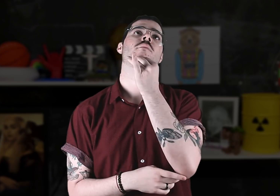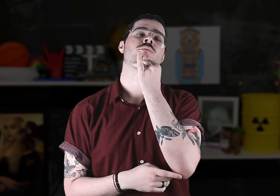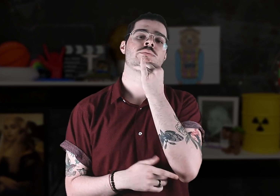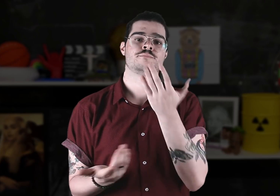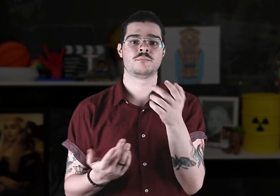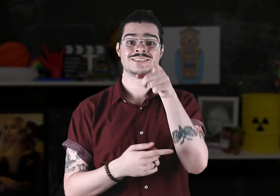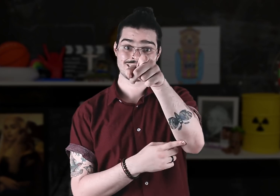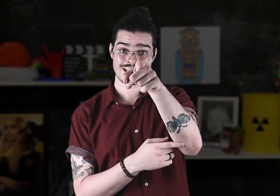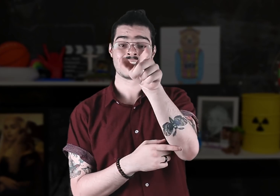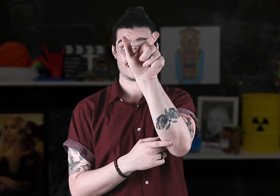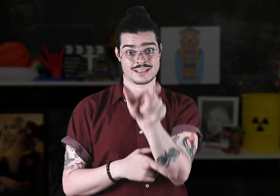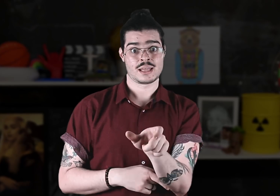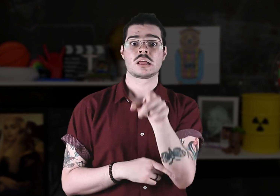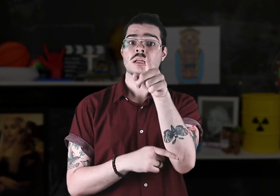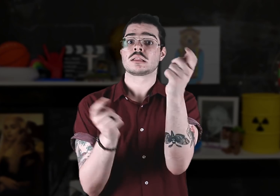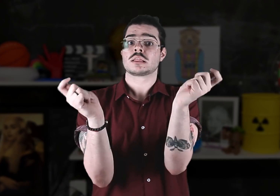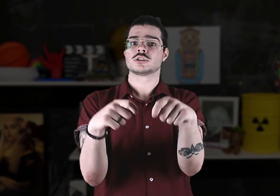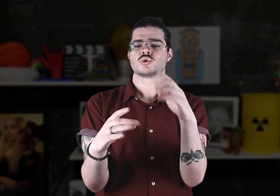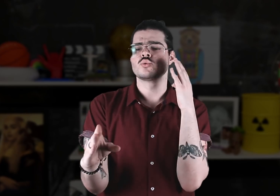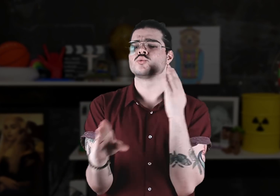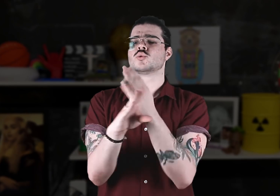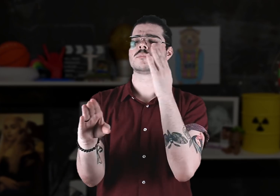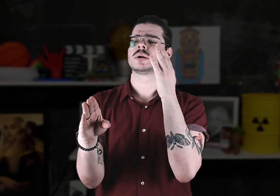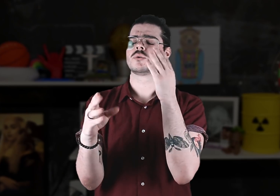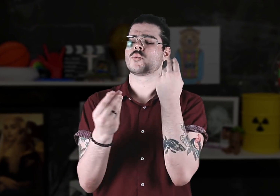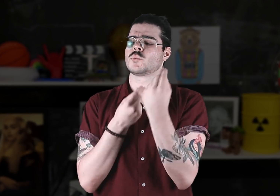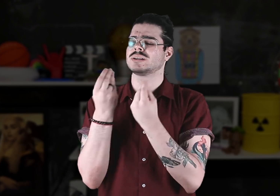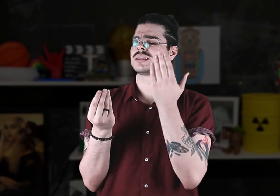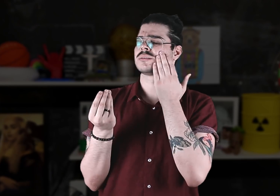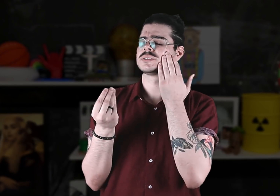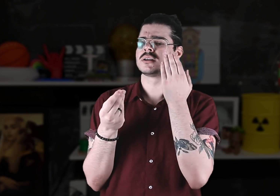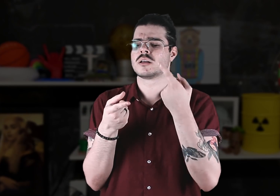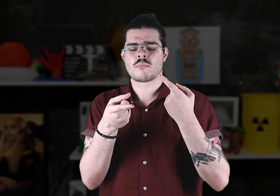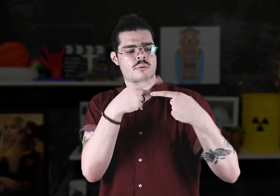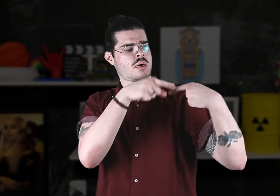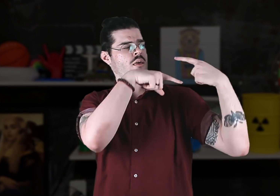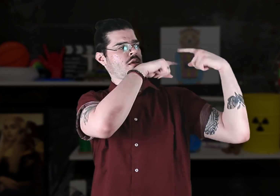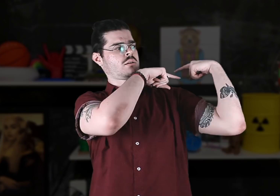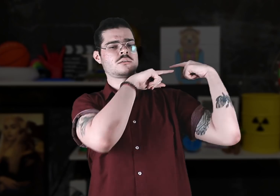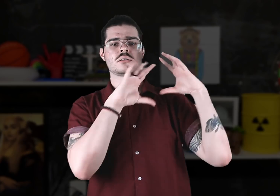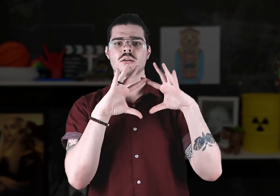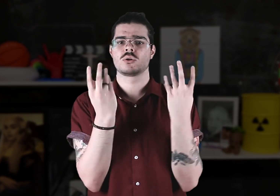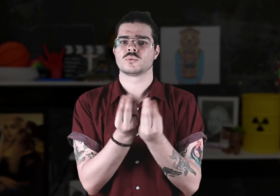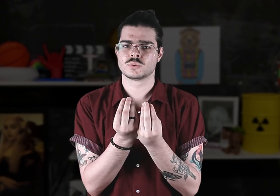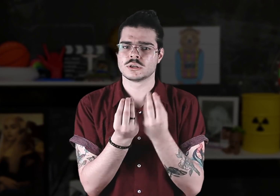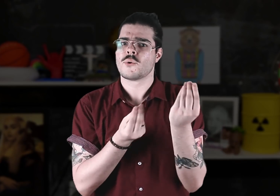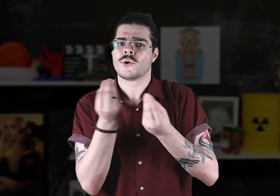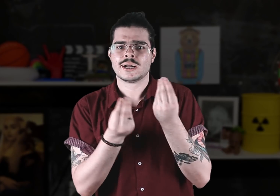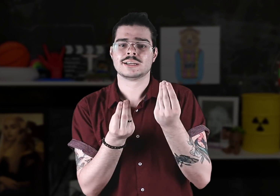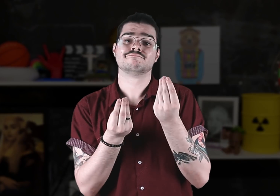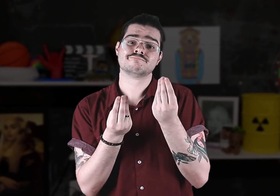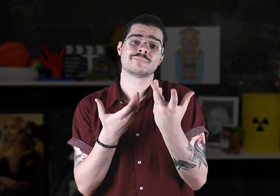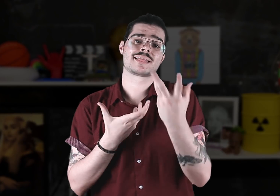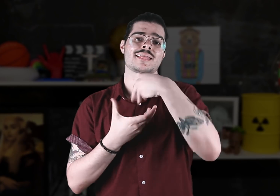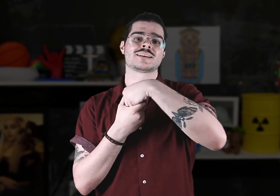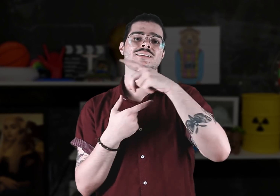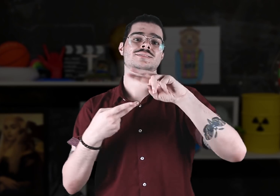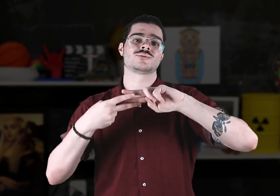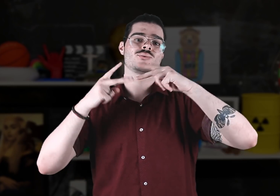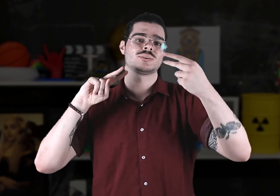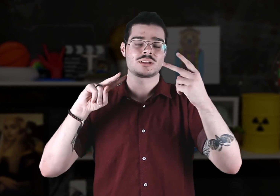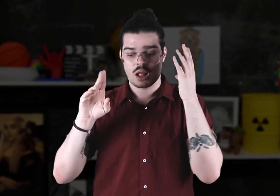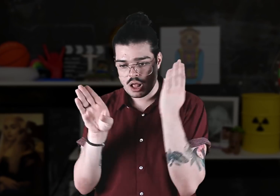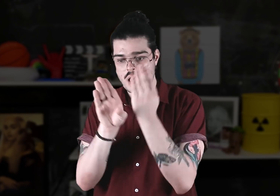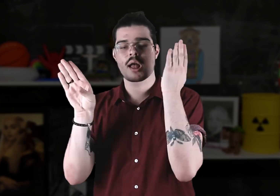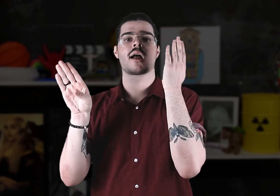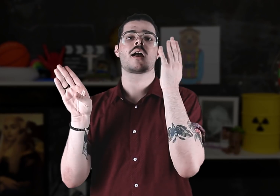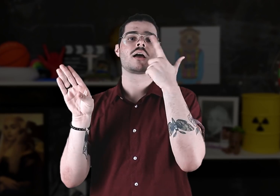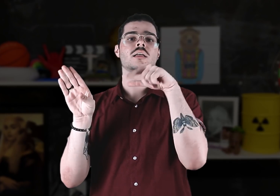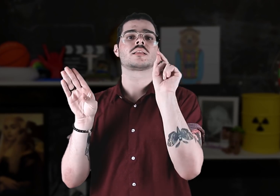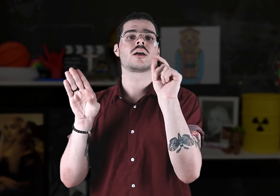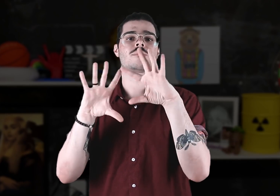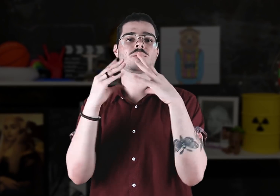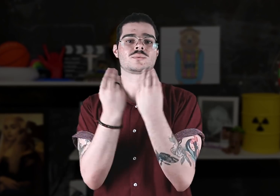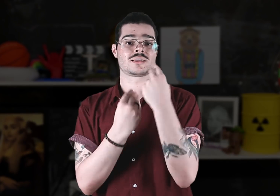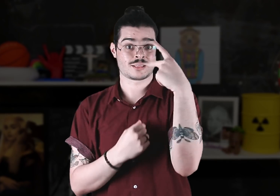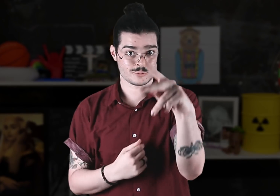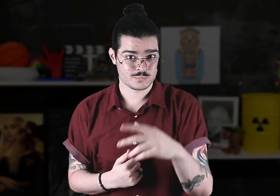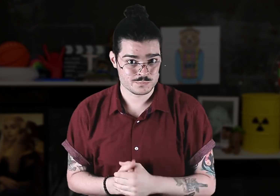For example, with genetics, you can discover your offspring, which family you belong to.